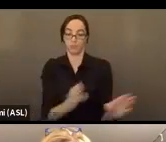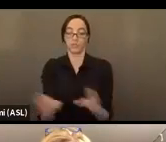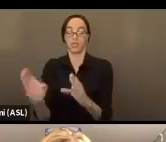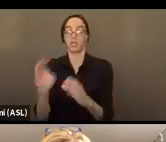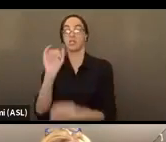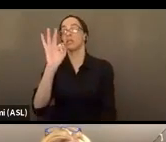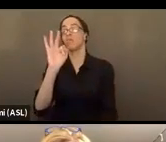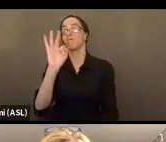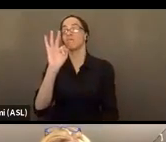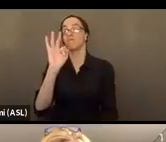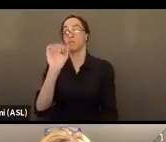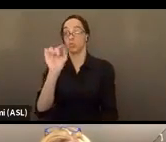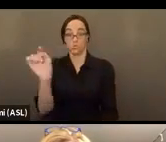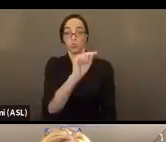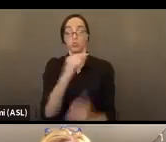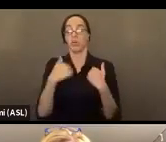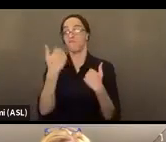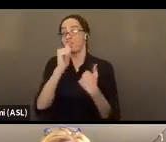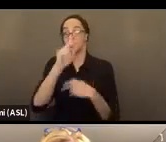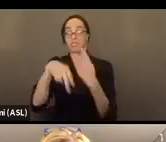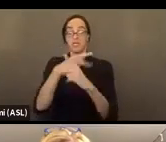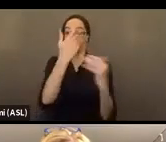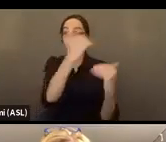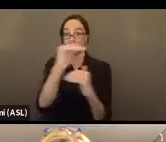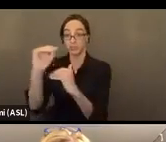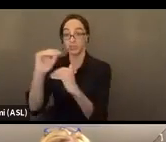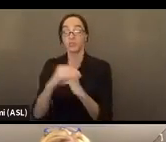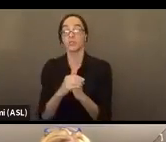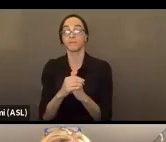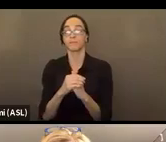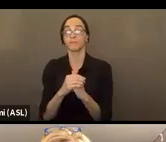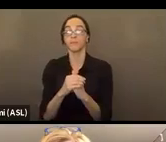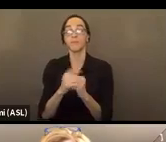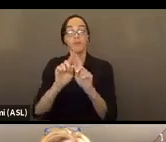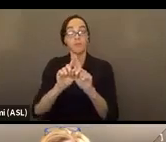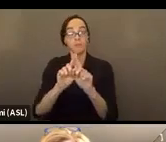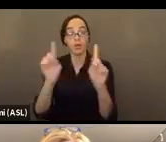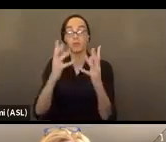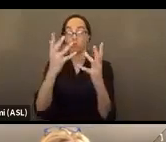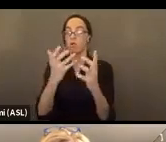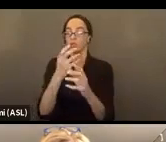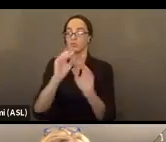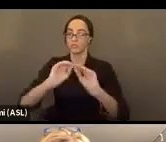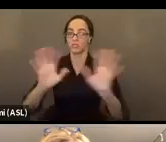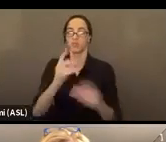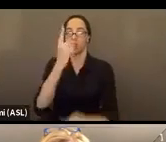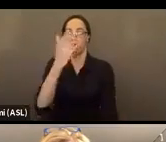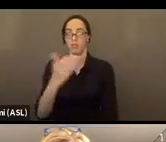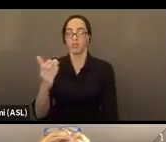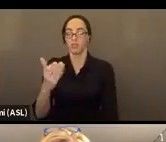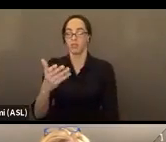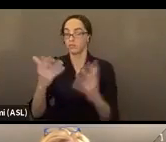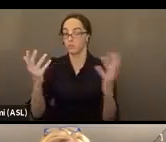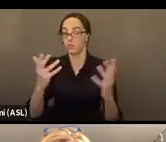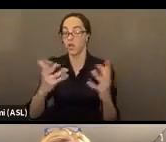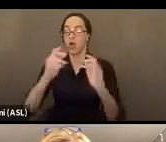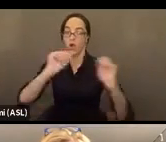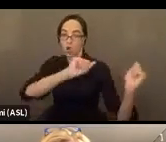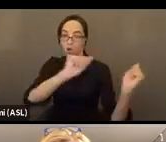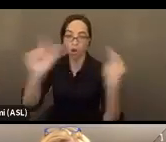i just want to qualify one thing quickly everybody everybody needs an emergency preparedness plan